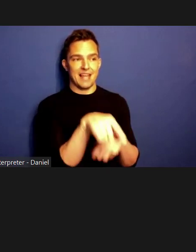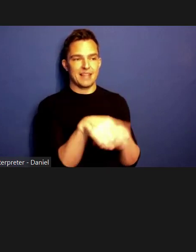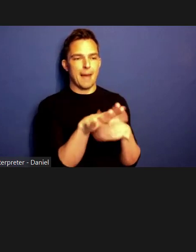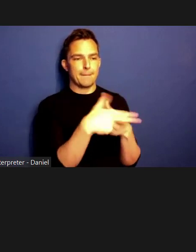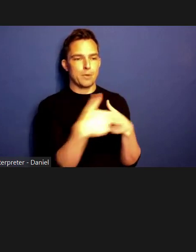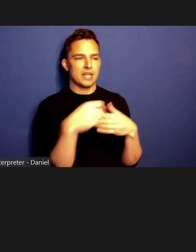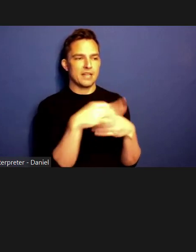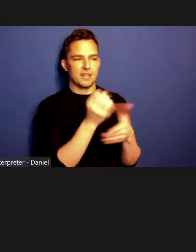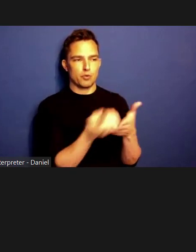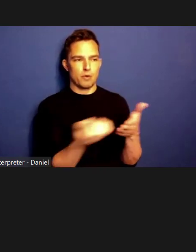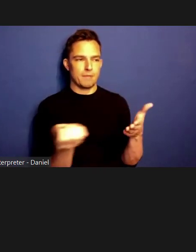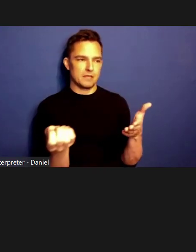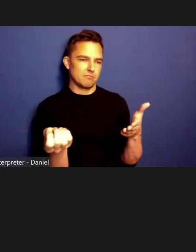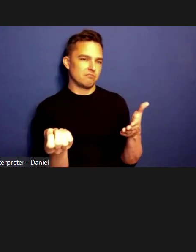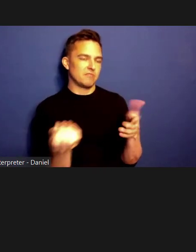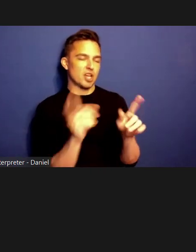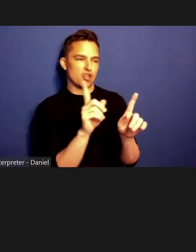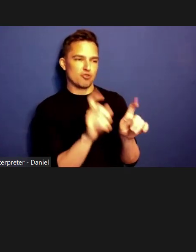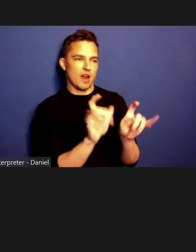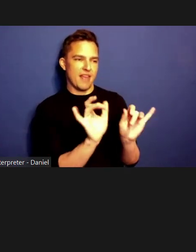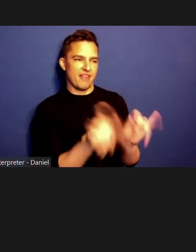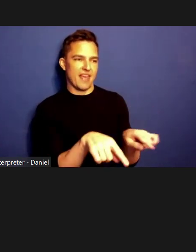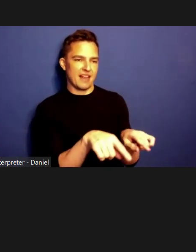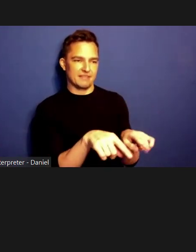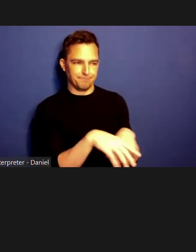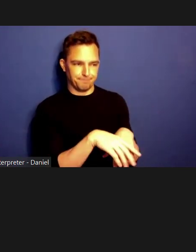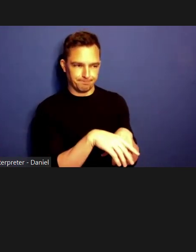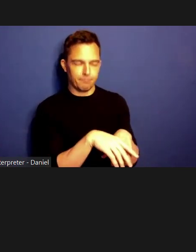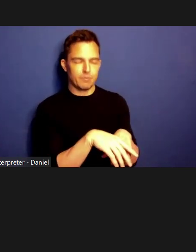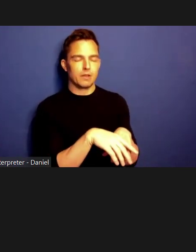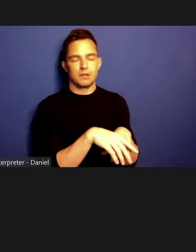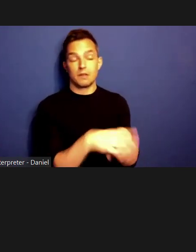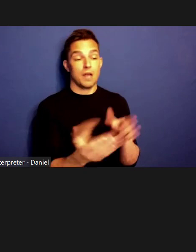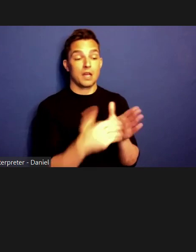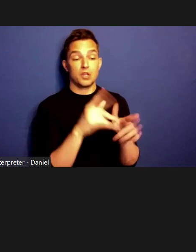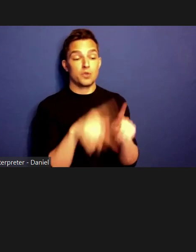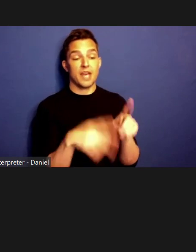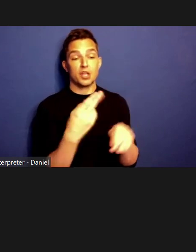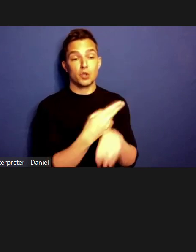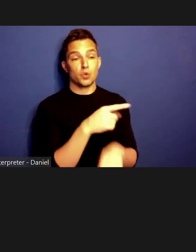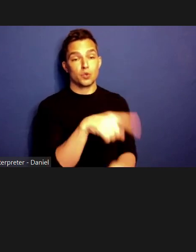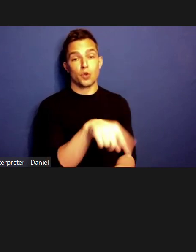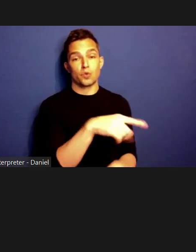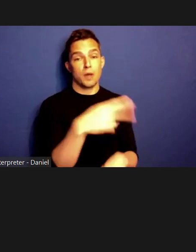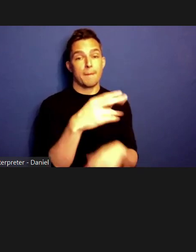Again, you can't use those foam probe covers unless they have been